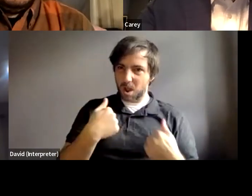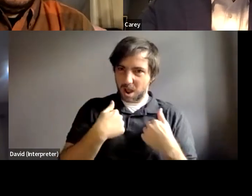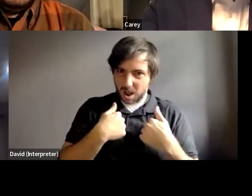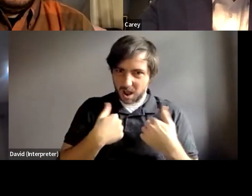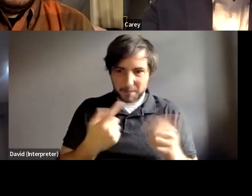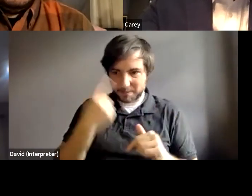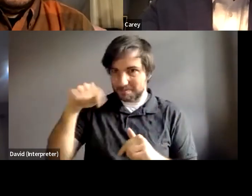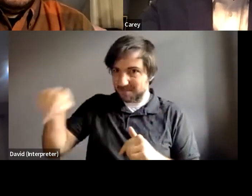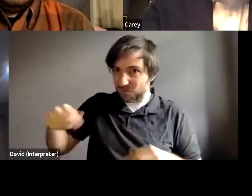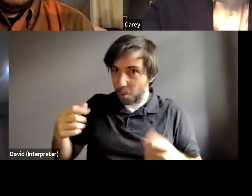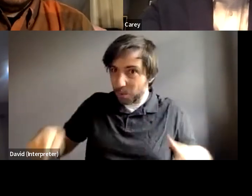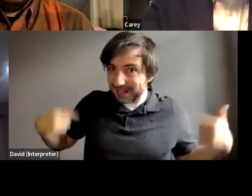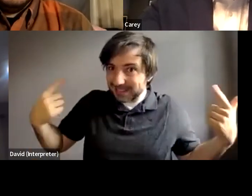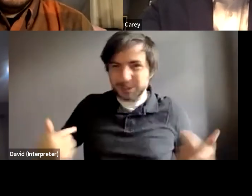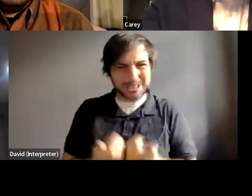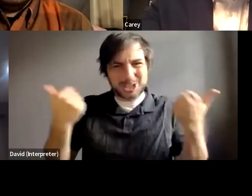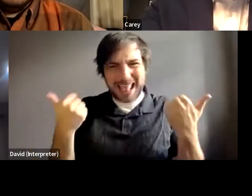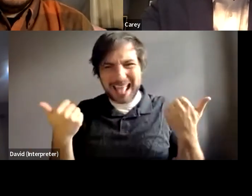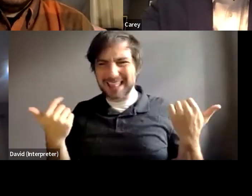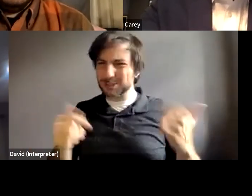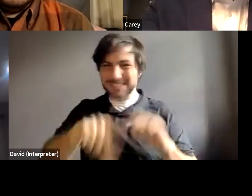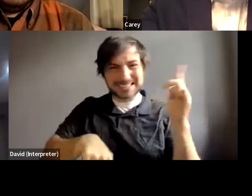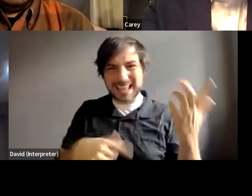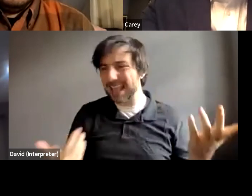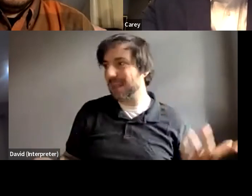an individual in a wheelchair coming into our venue. We talked APBTD park